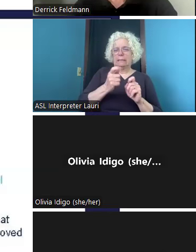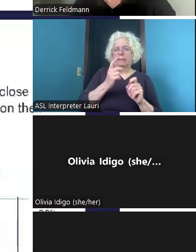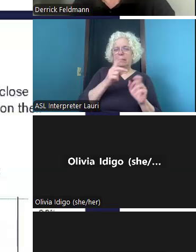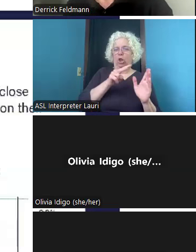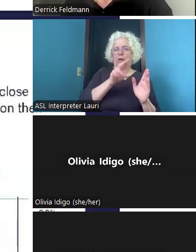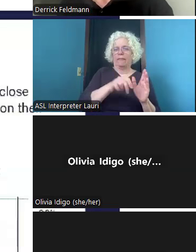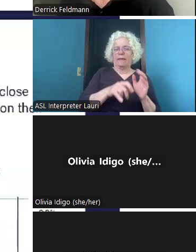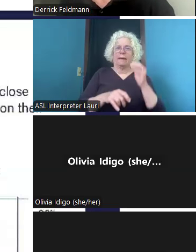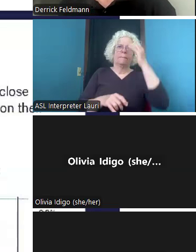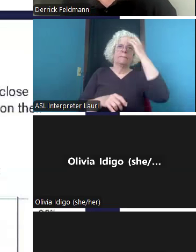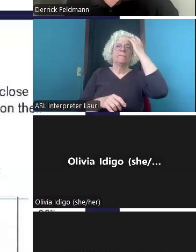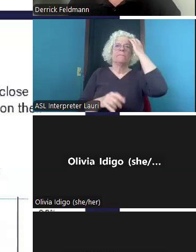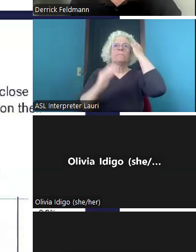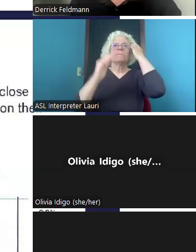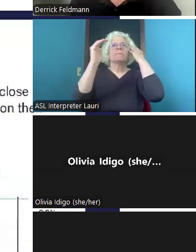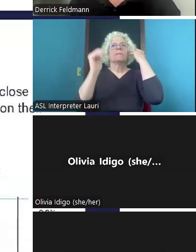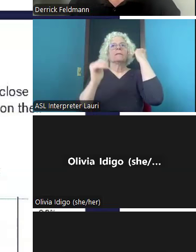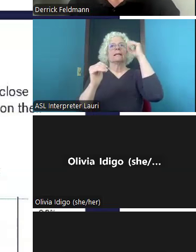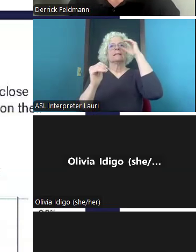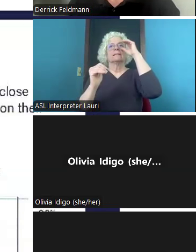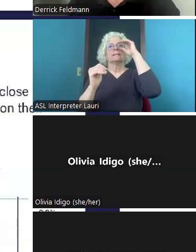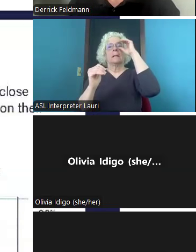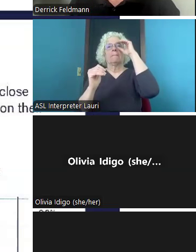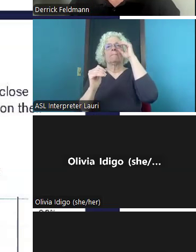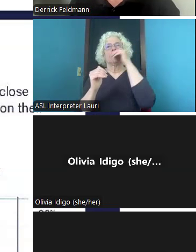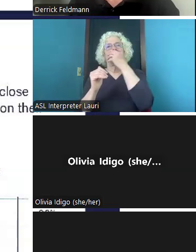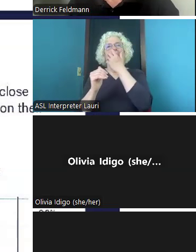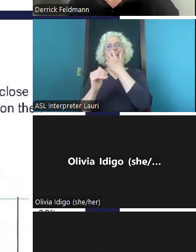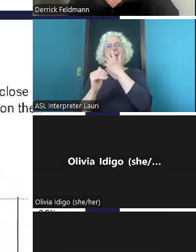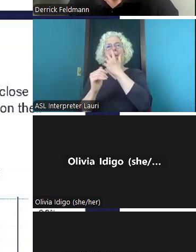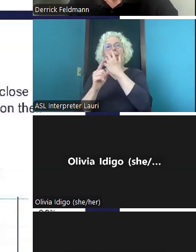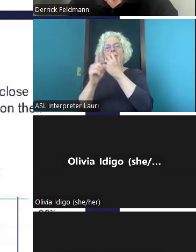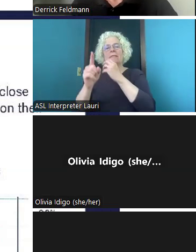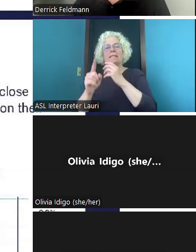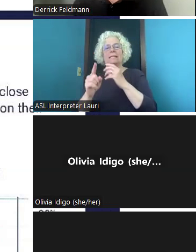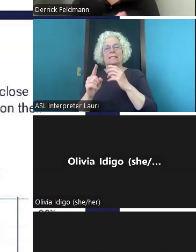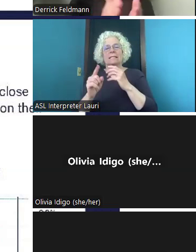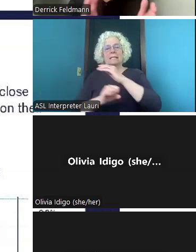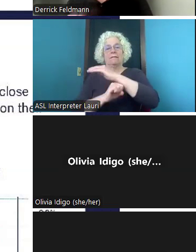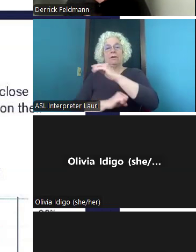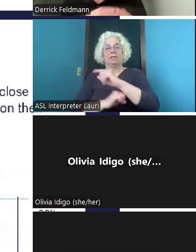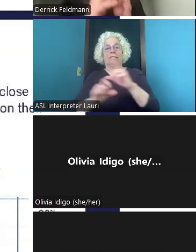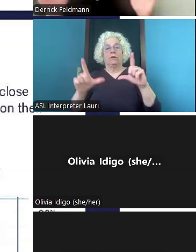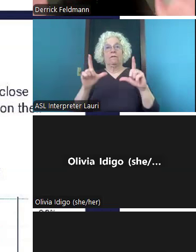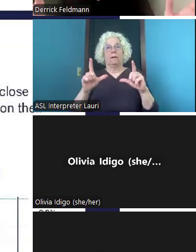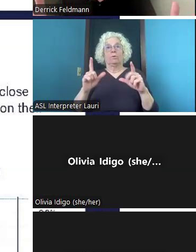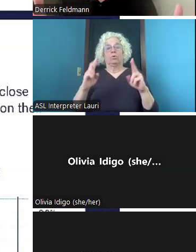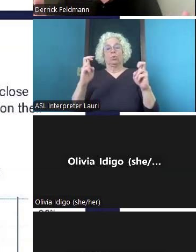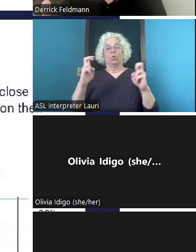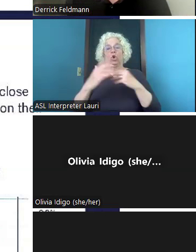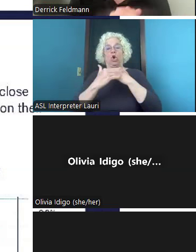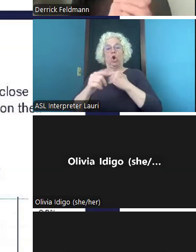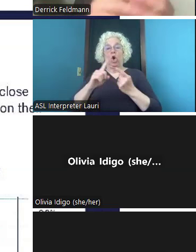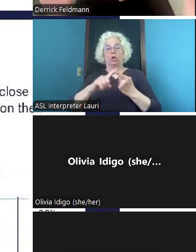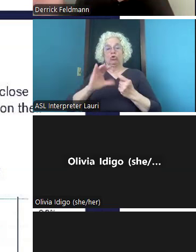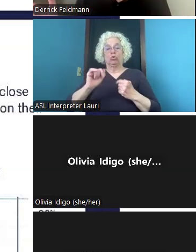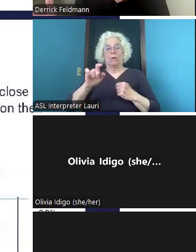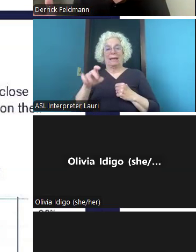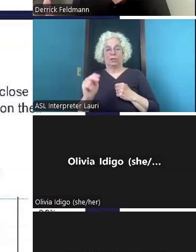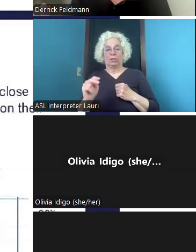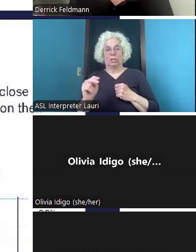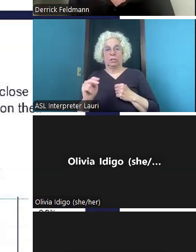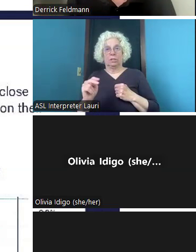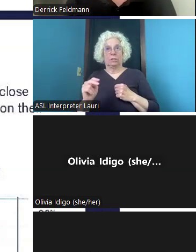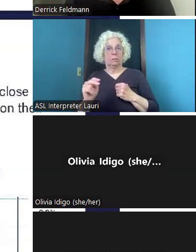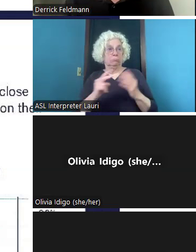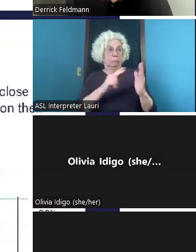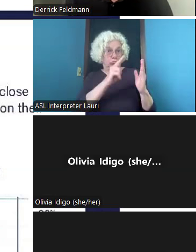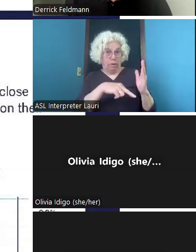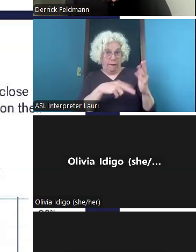On the next slide, you're going to see here a foundational frame call to action. So we ask them, now that you've read this--the vast majority really liked it--